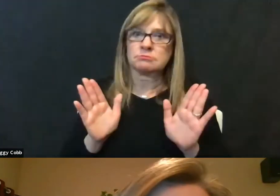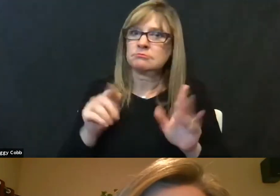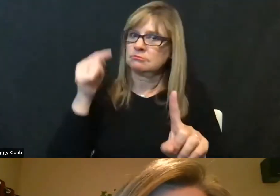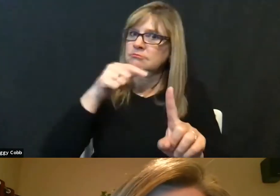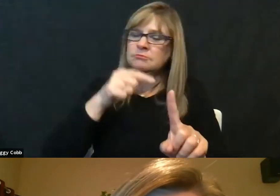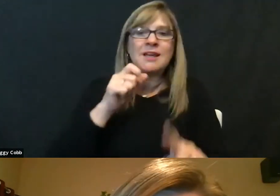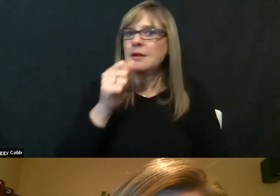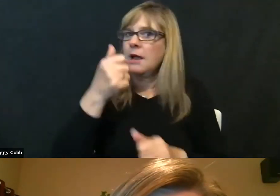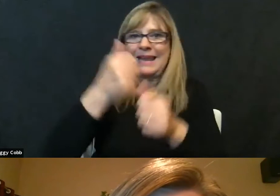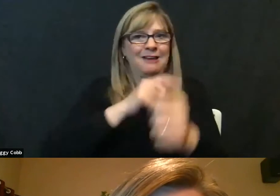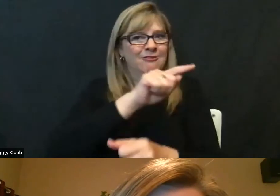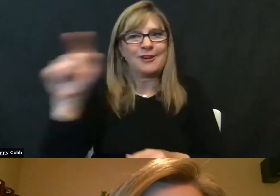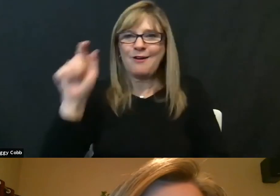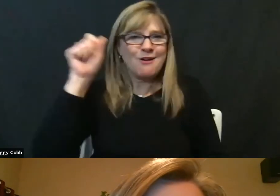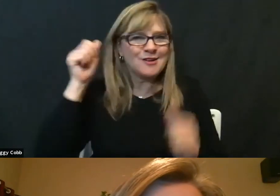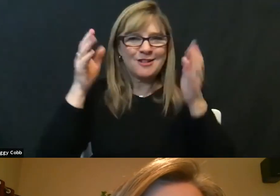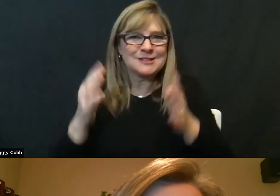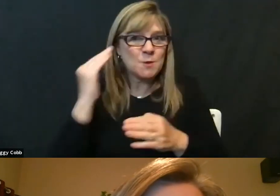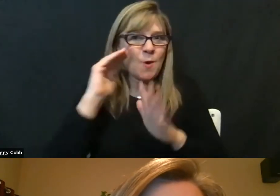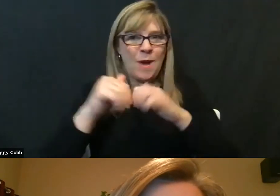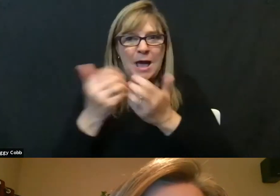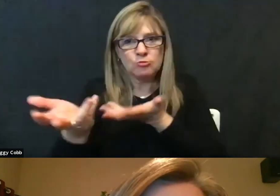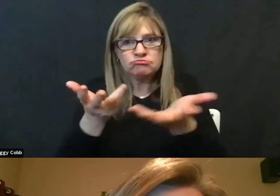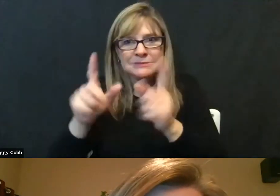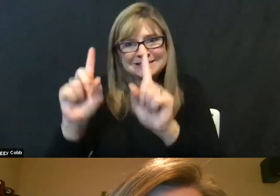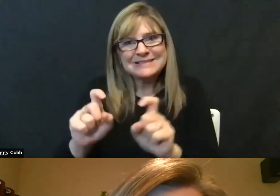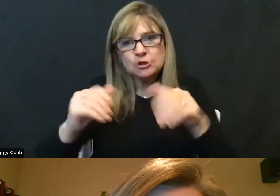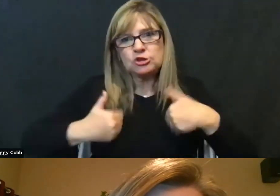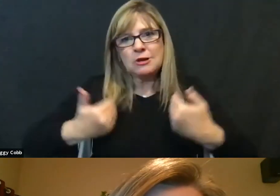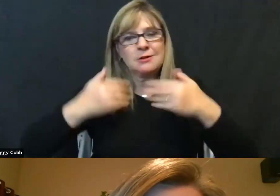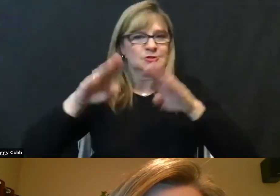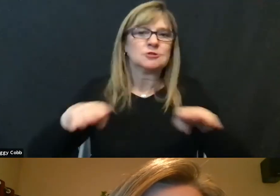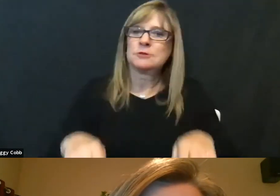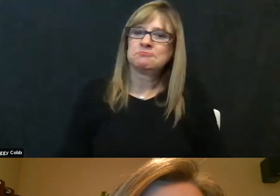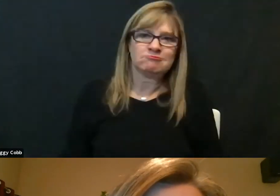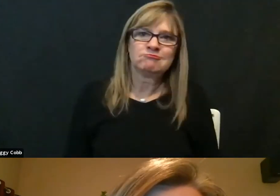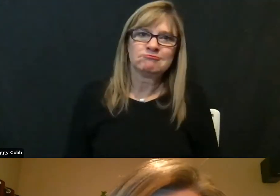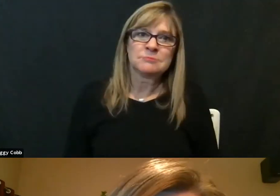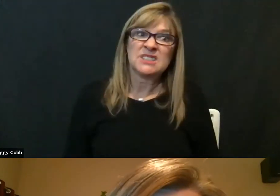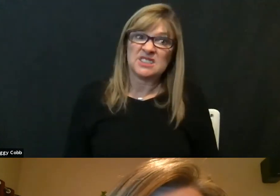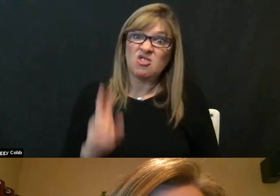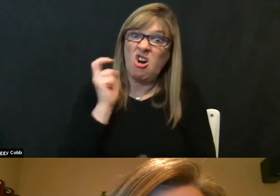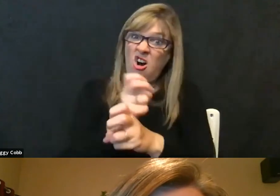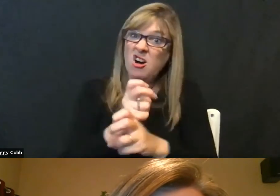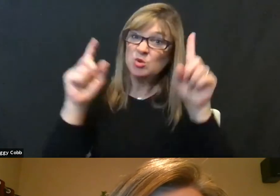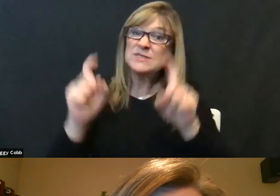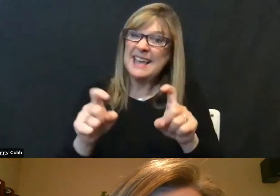every audiologist knows how to test young children. They're very hard to test as you can imagine.